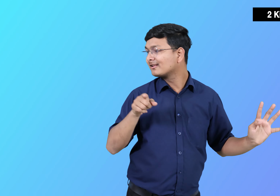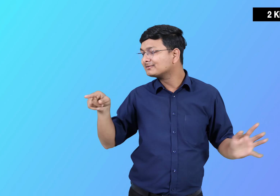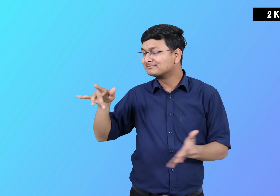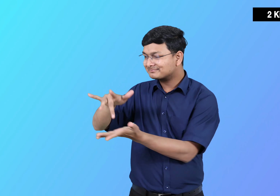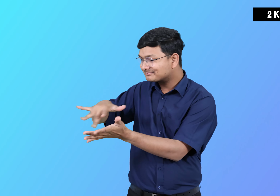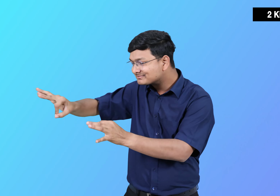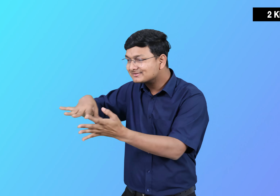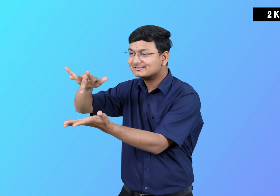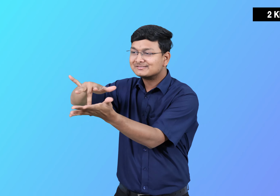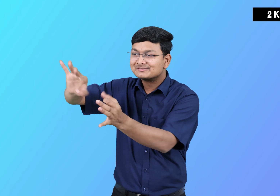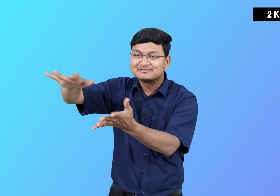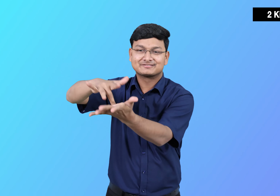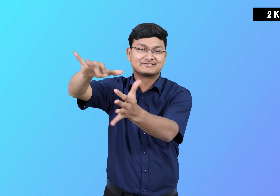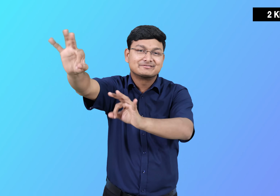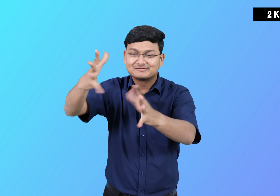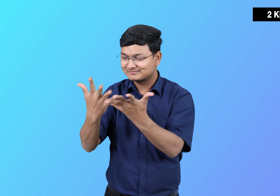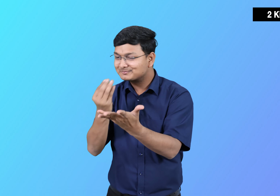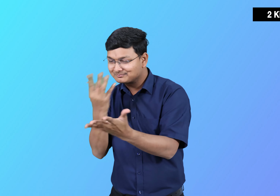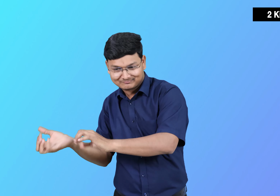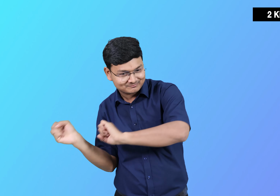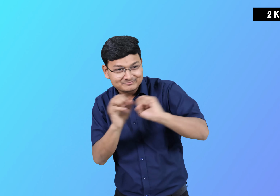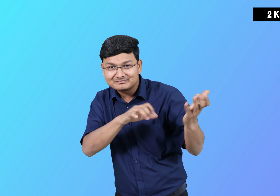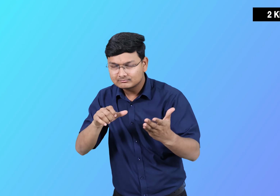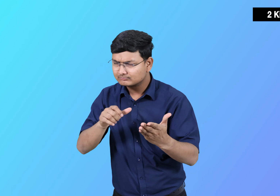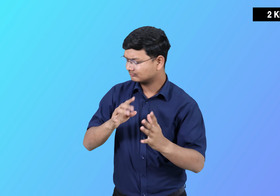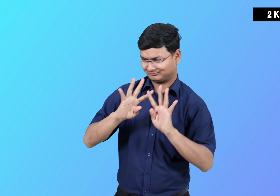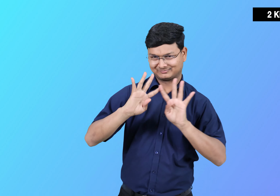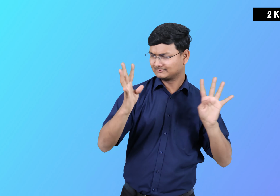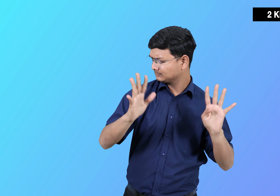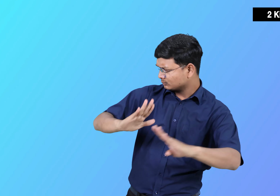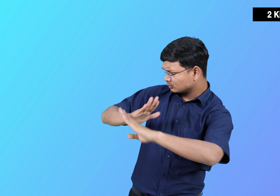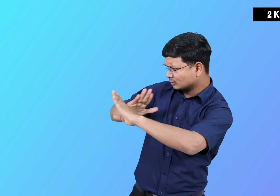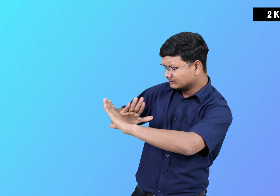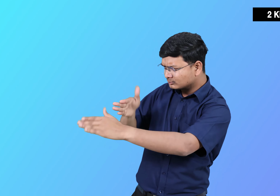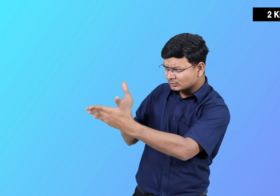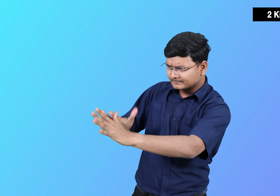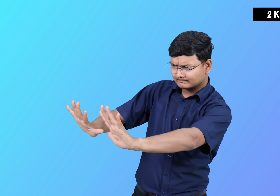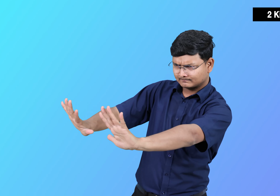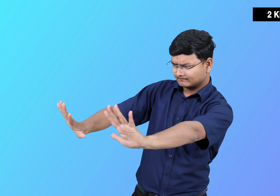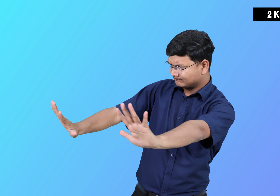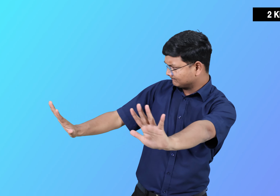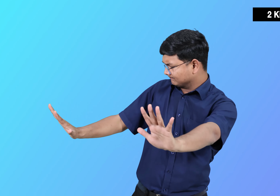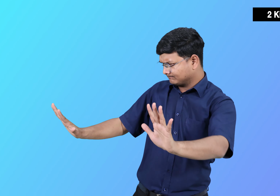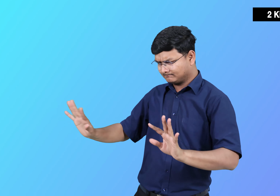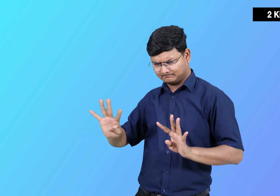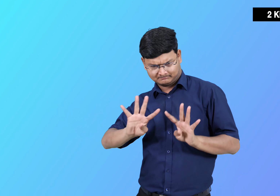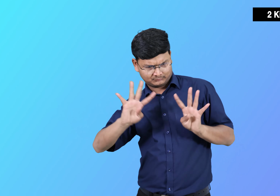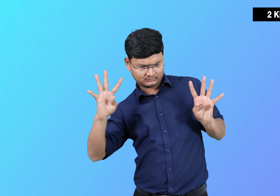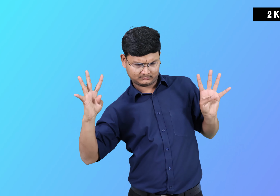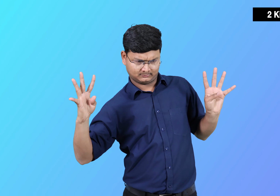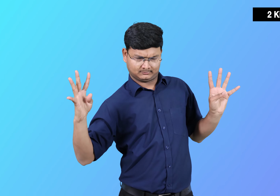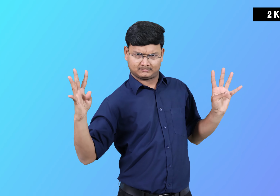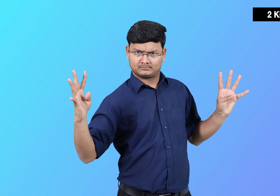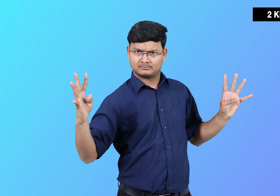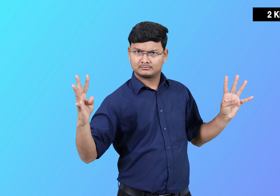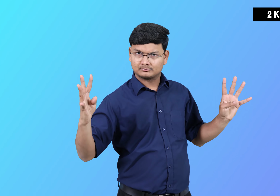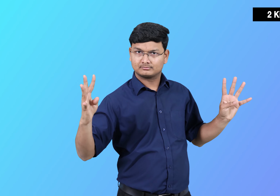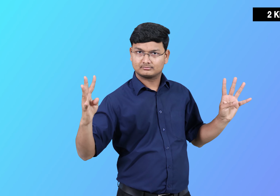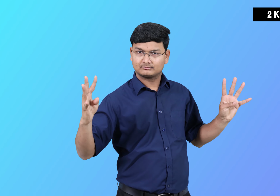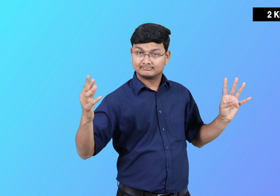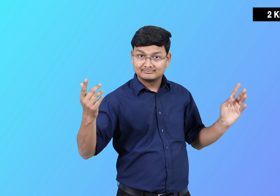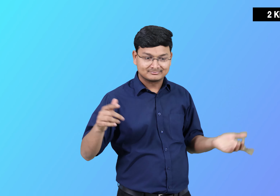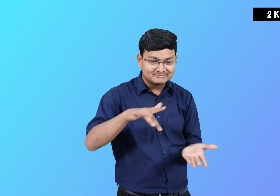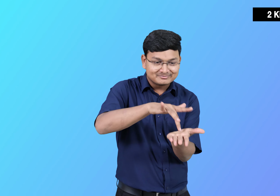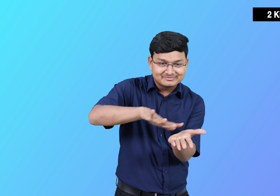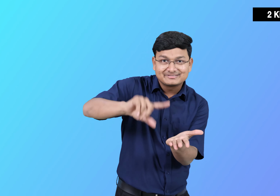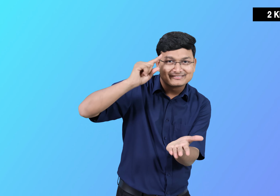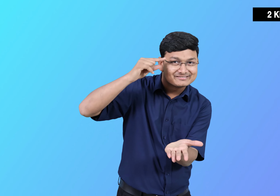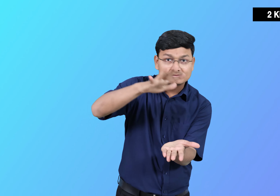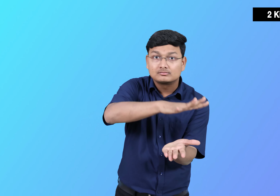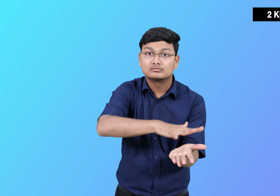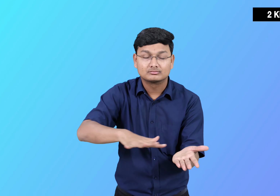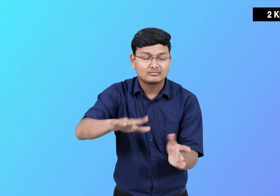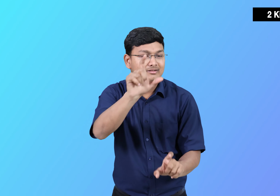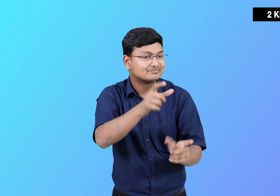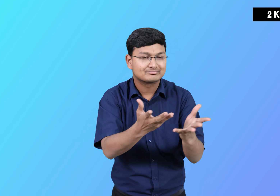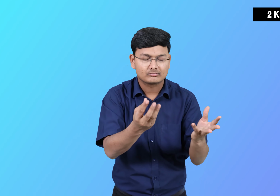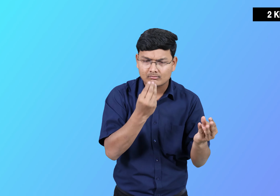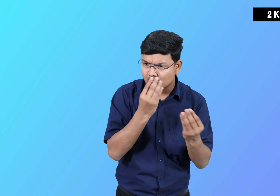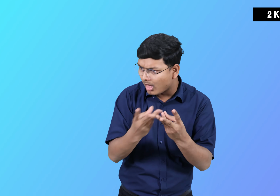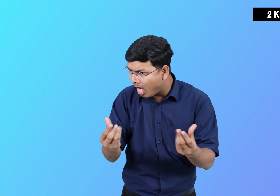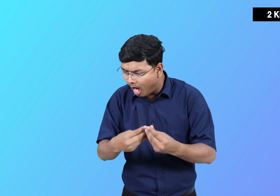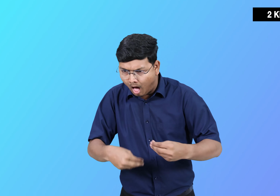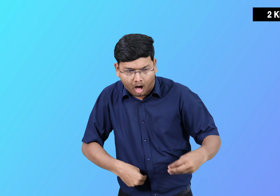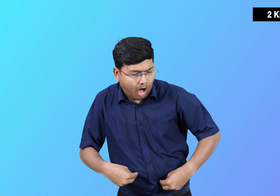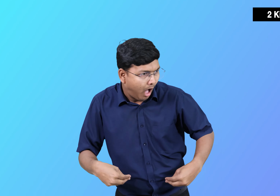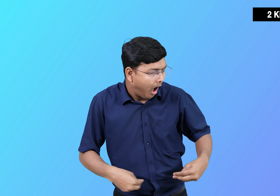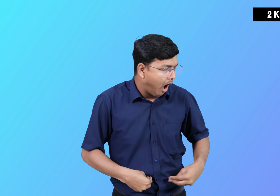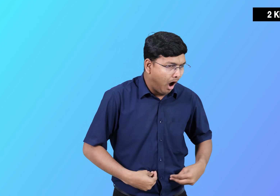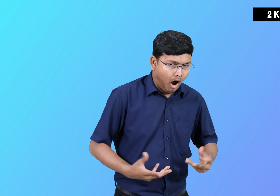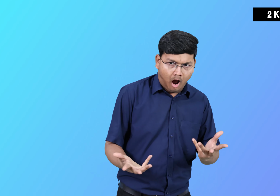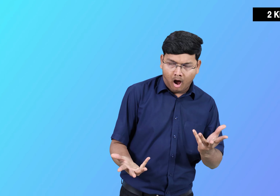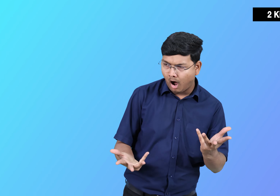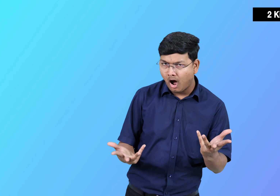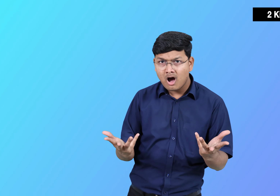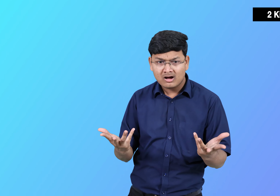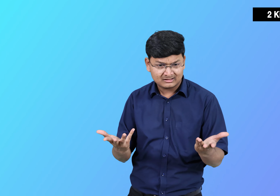The soldiers would not let people bring food into the city, so there was a time of terrible hunger in Samaria.